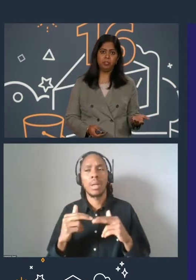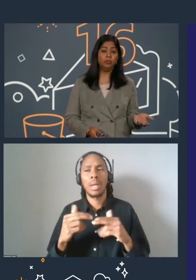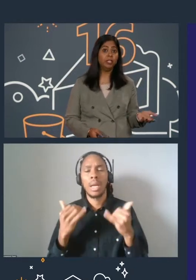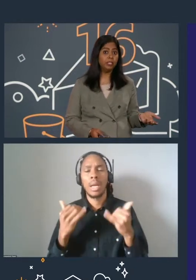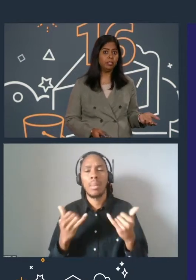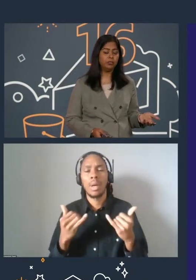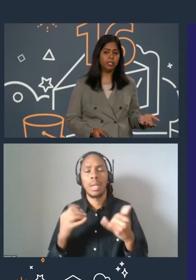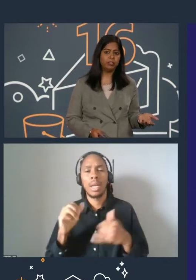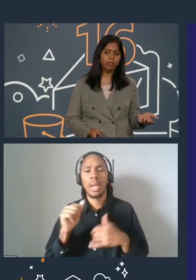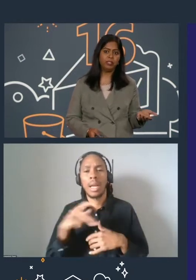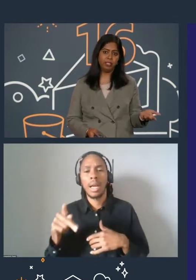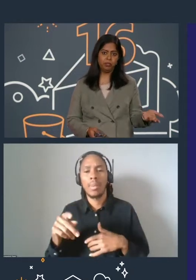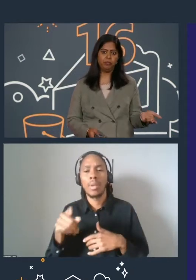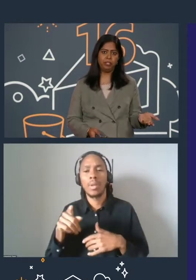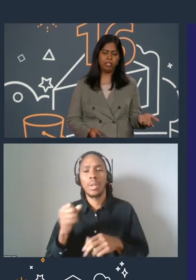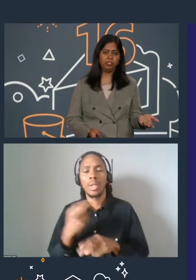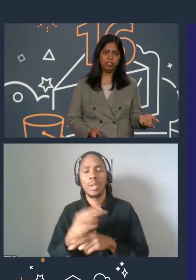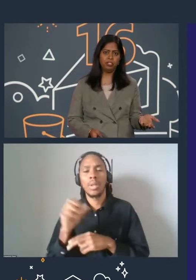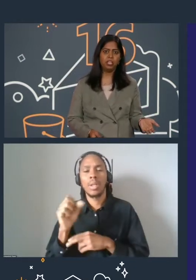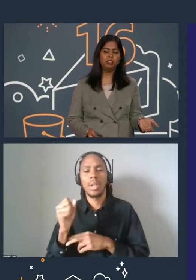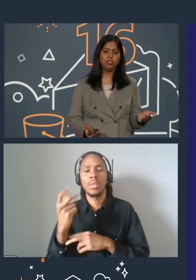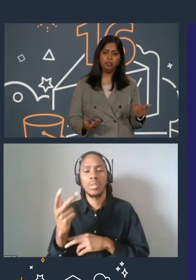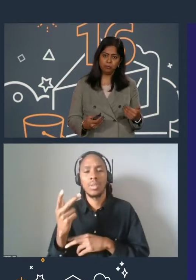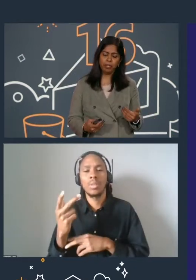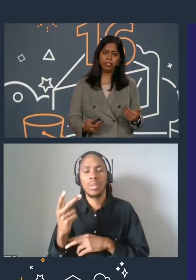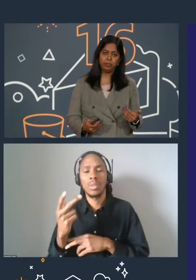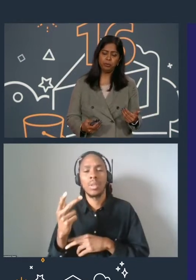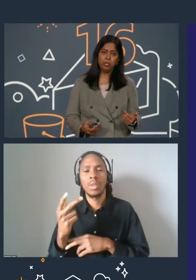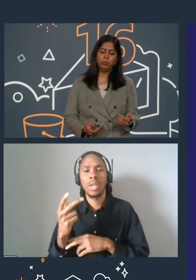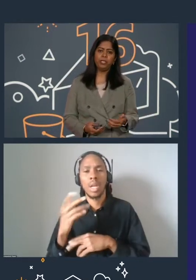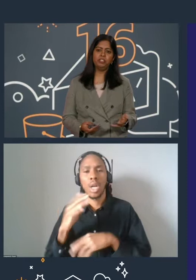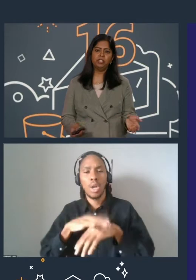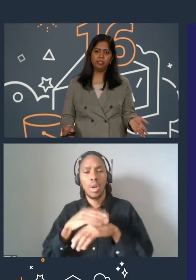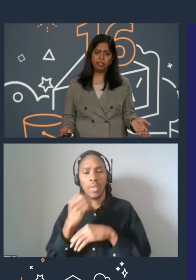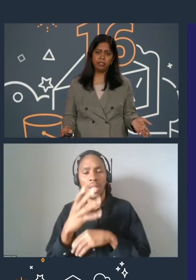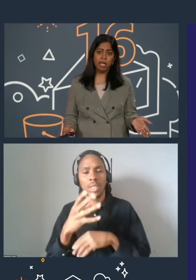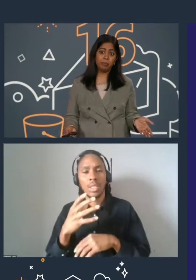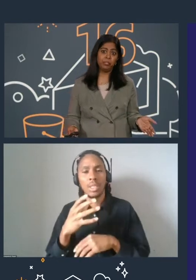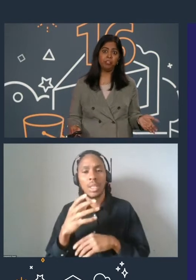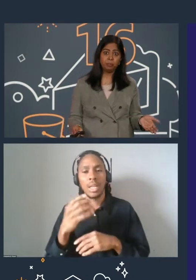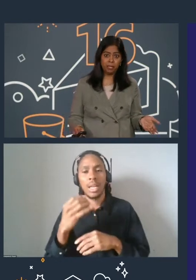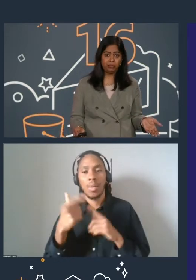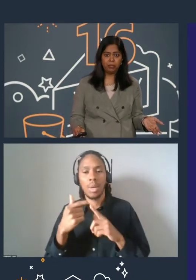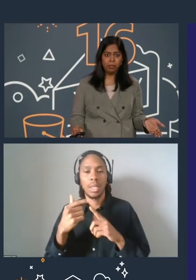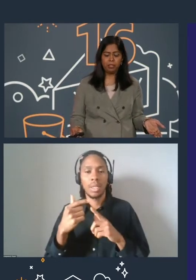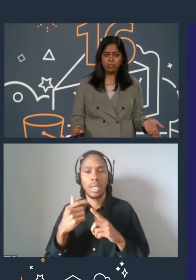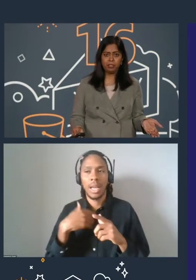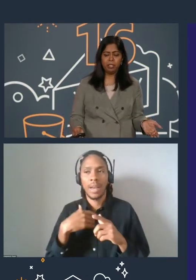you can use S3 event notifications to notify you when certain events happen in your S3 bucket.